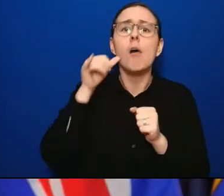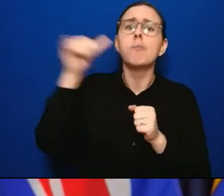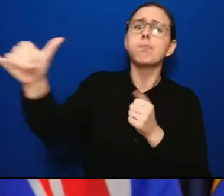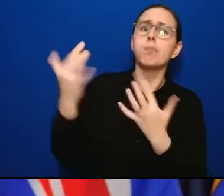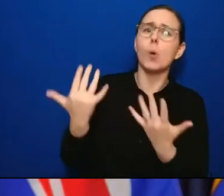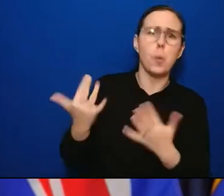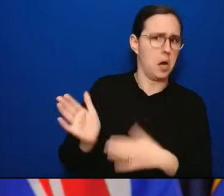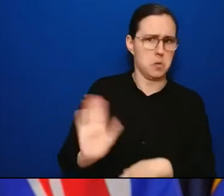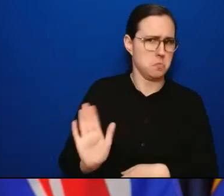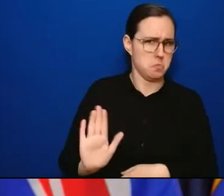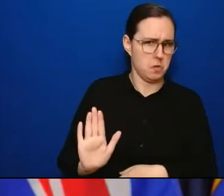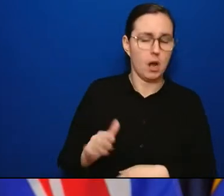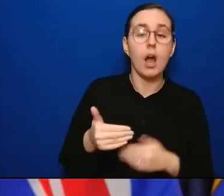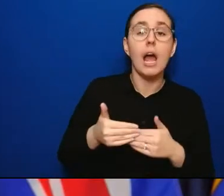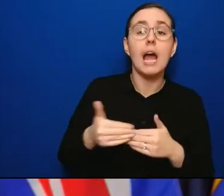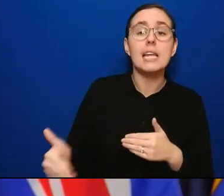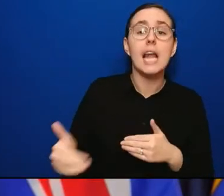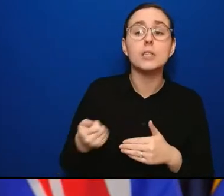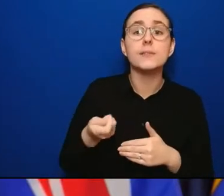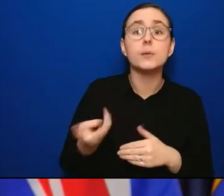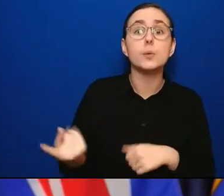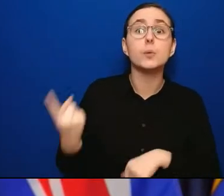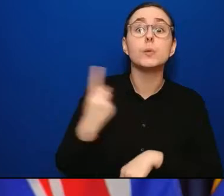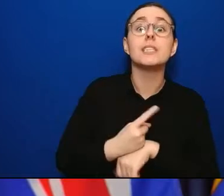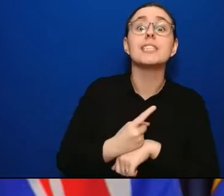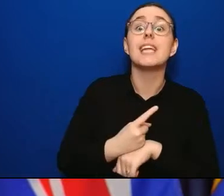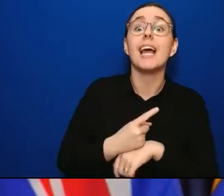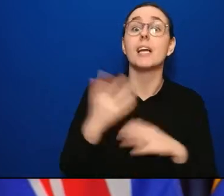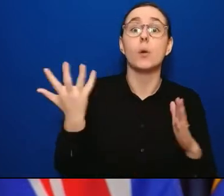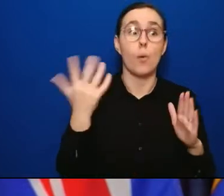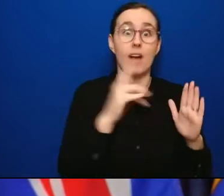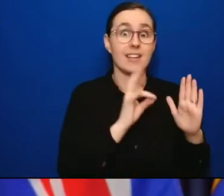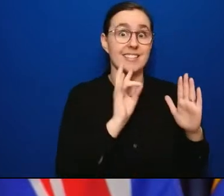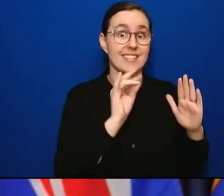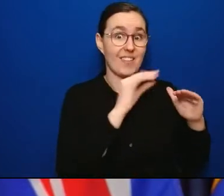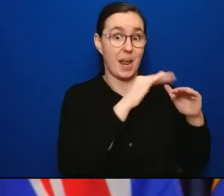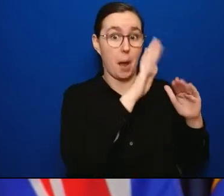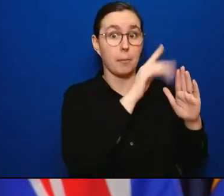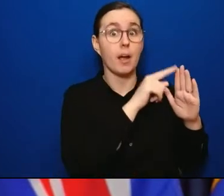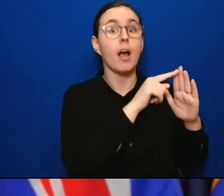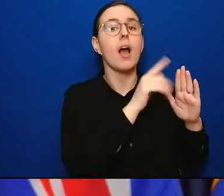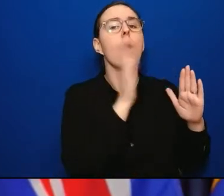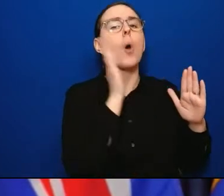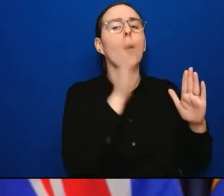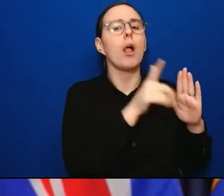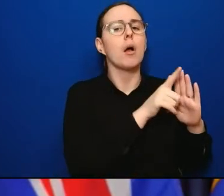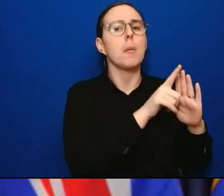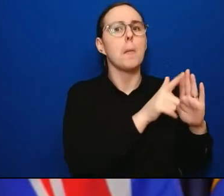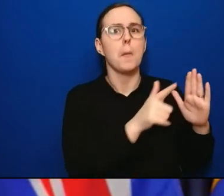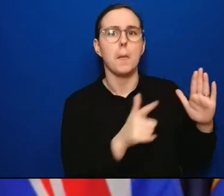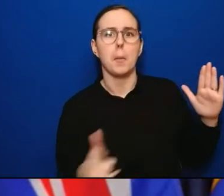the next few days for those over 70 to get access to their rapid tests, and we're going to move